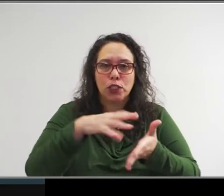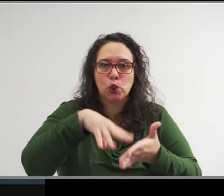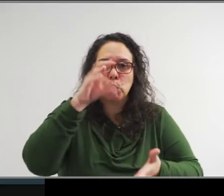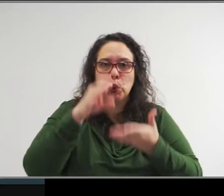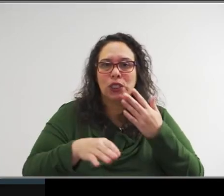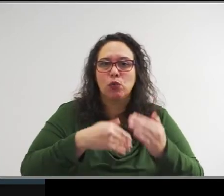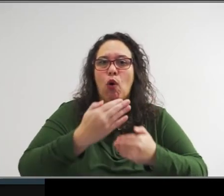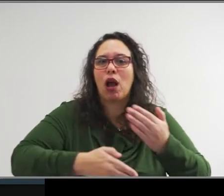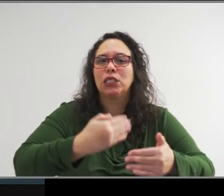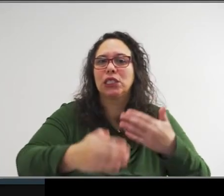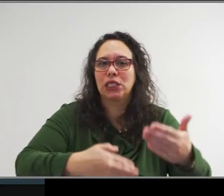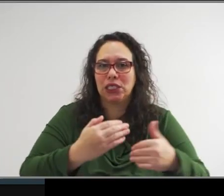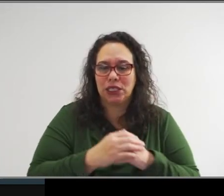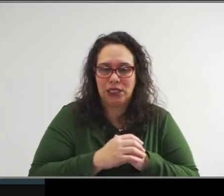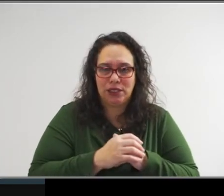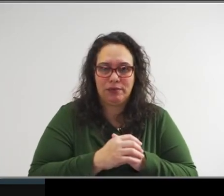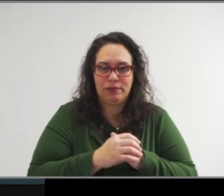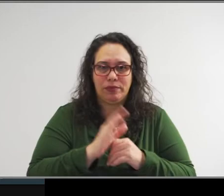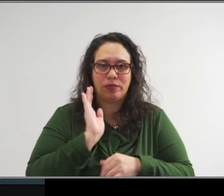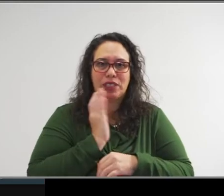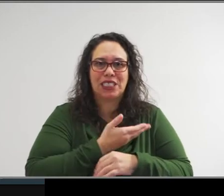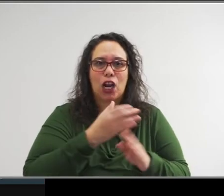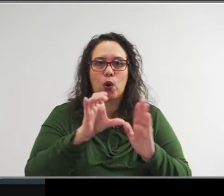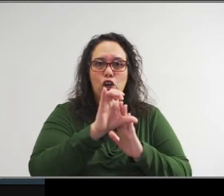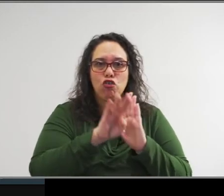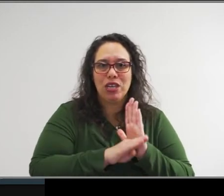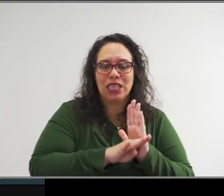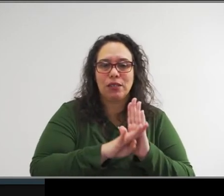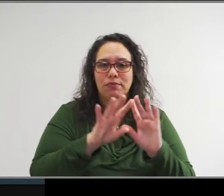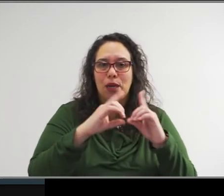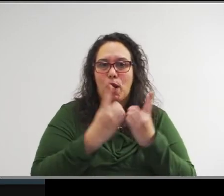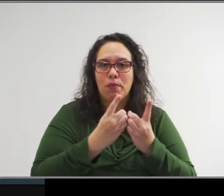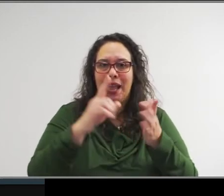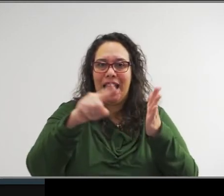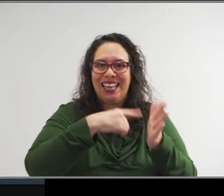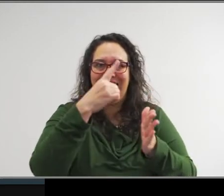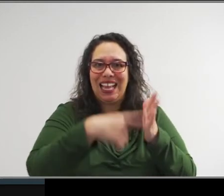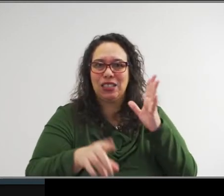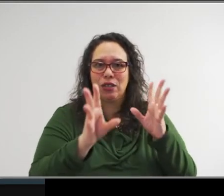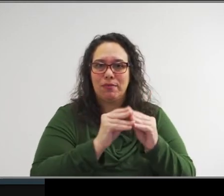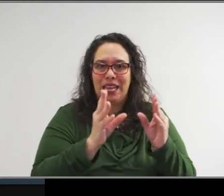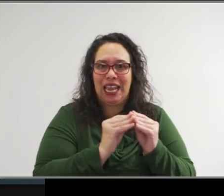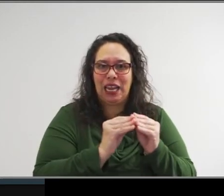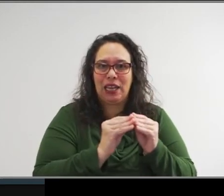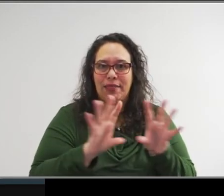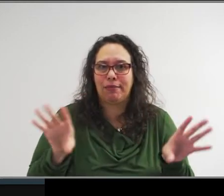But our curriculum department canceled some meetings got together and in within a couple of hours, came out